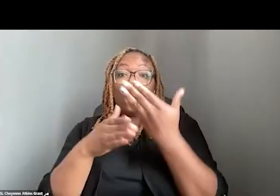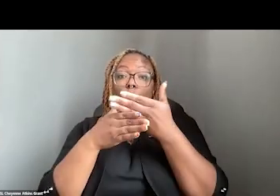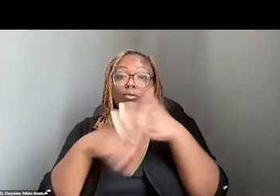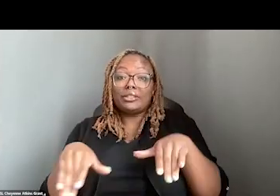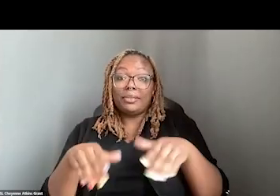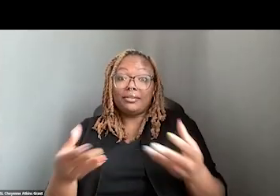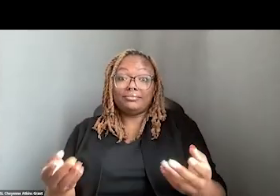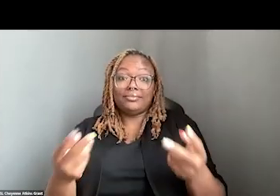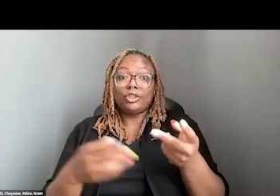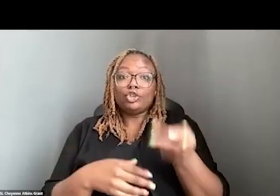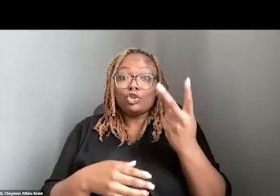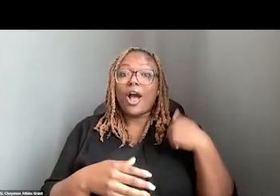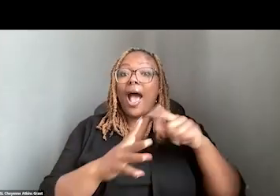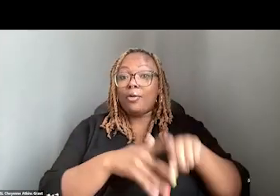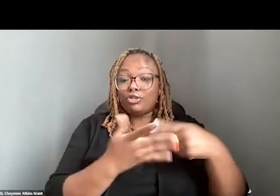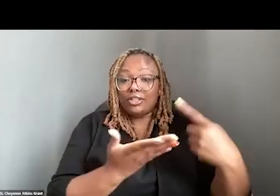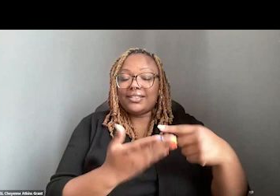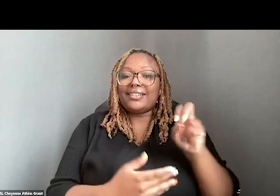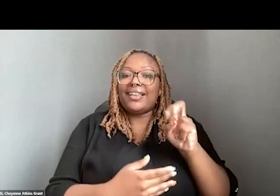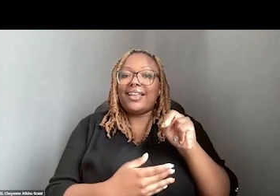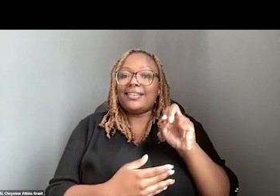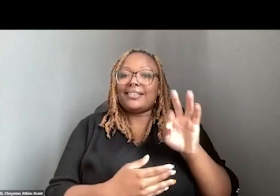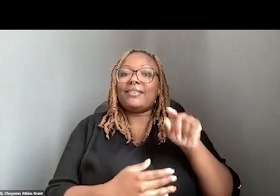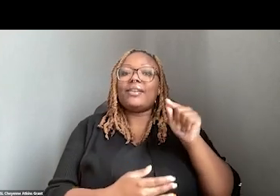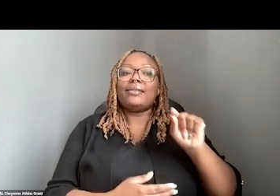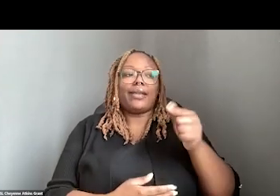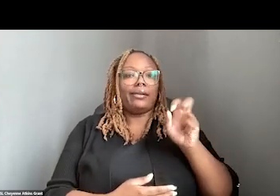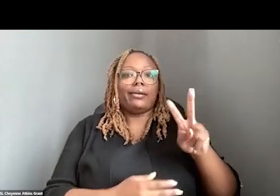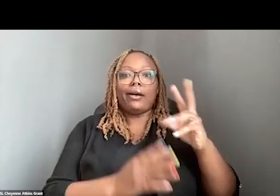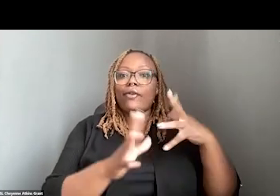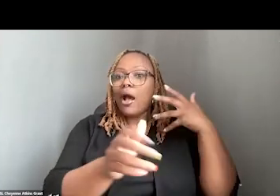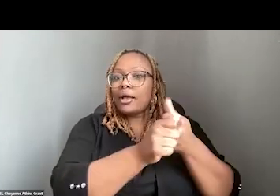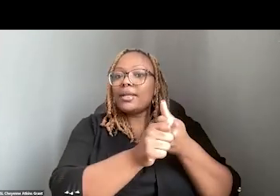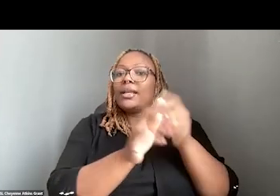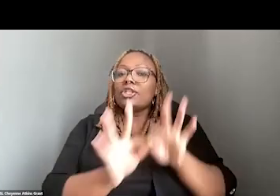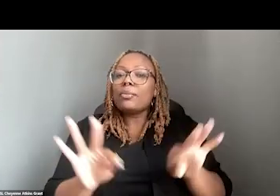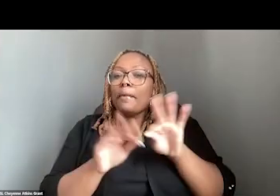I'm going to start talking about the NSF.gov updates, some key dates for you to keep in mind